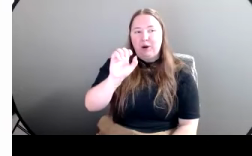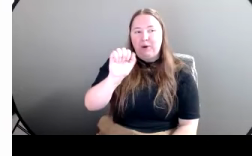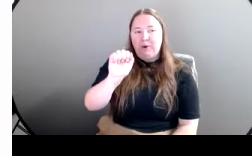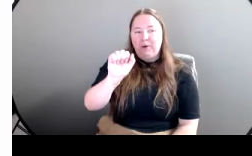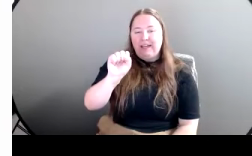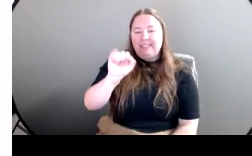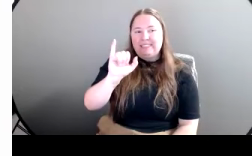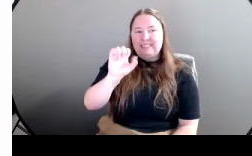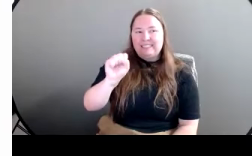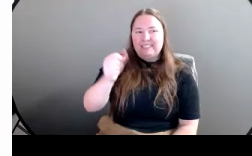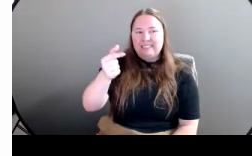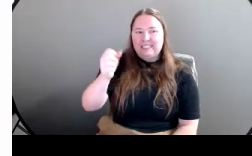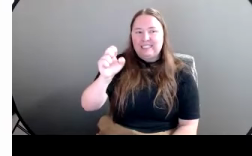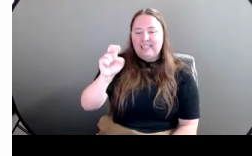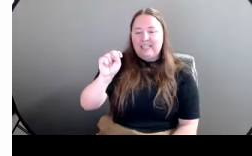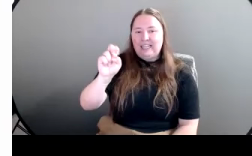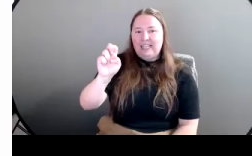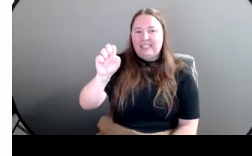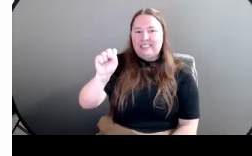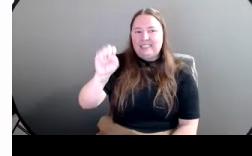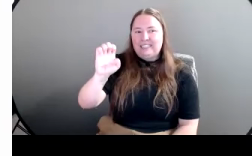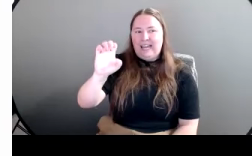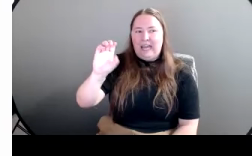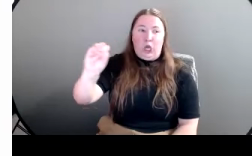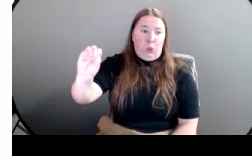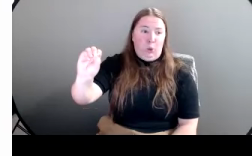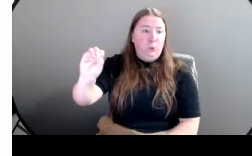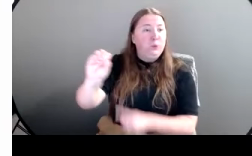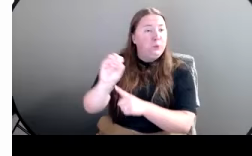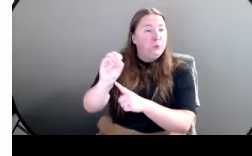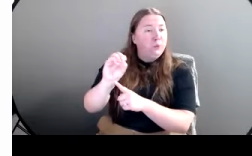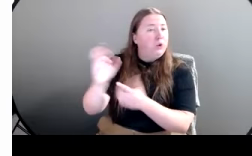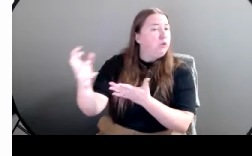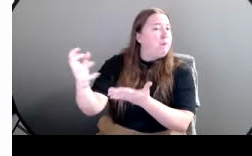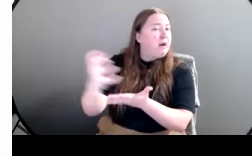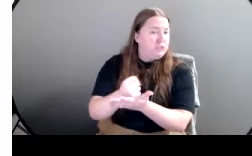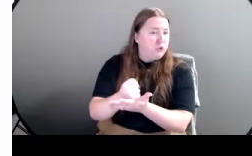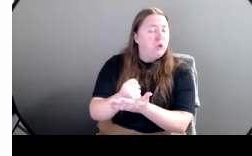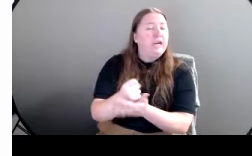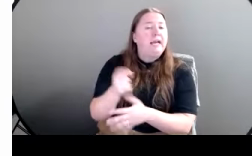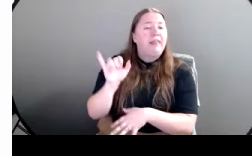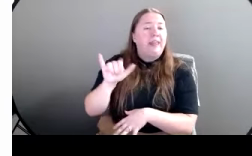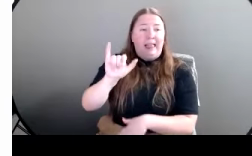Geneseo, repository. That link does not work.